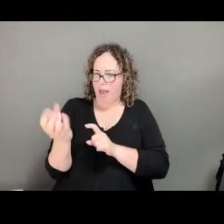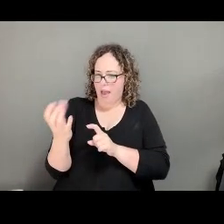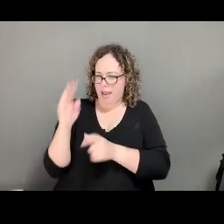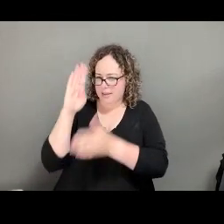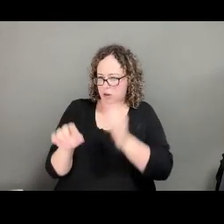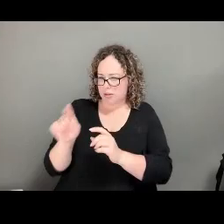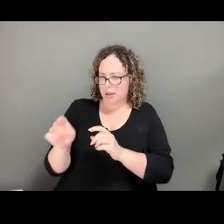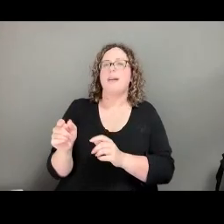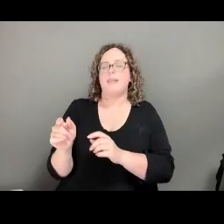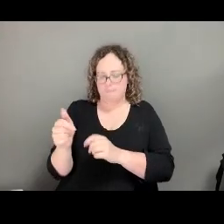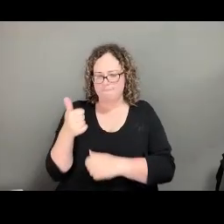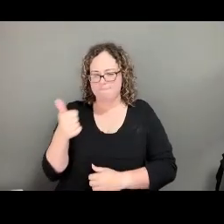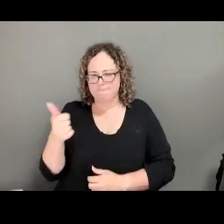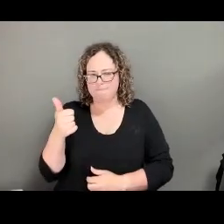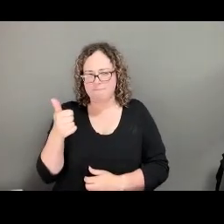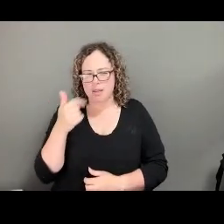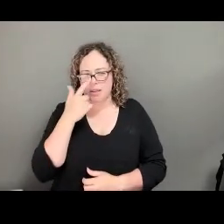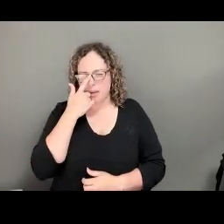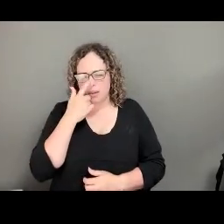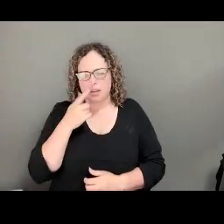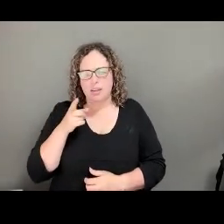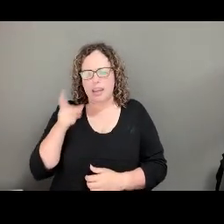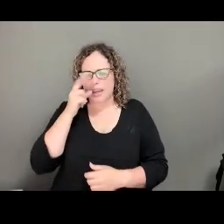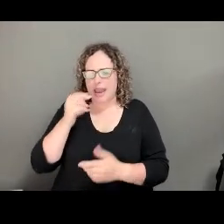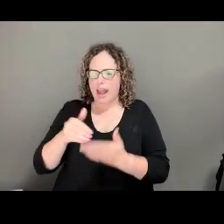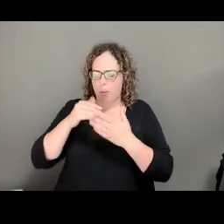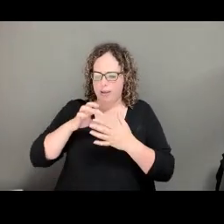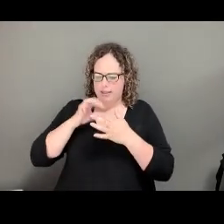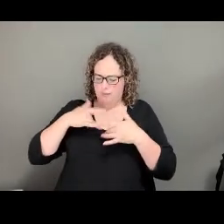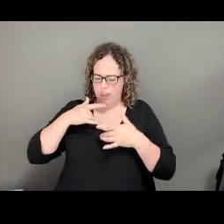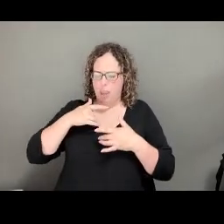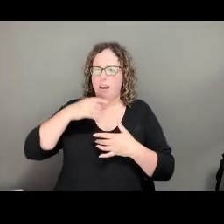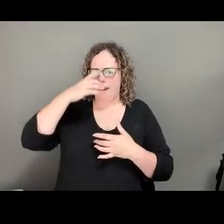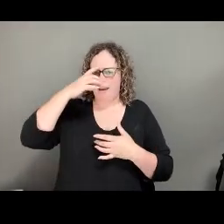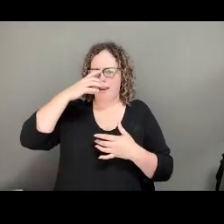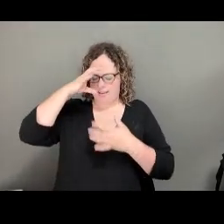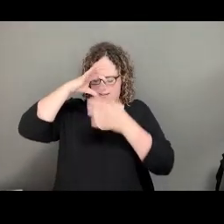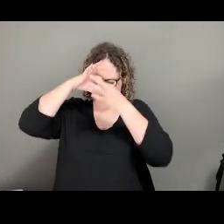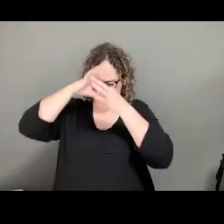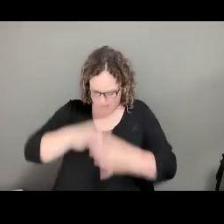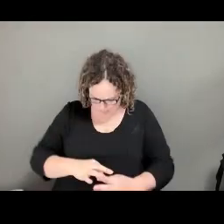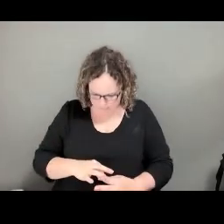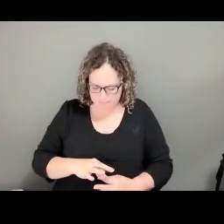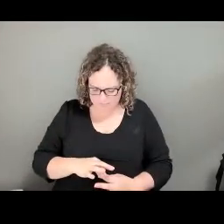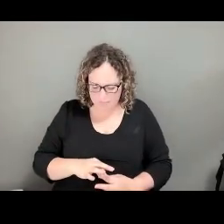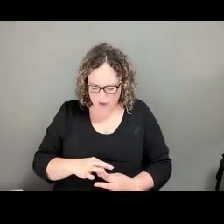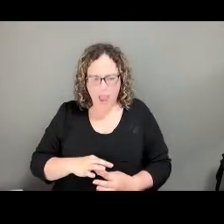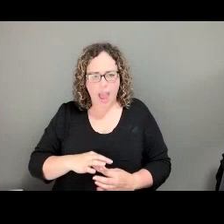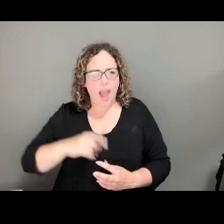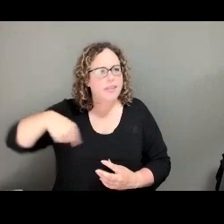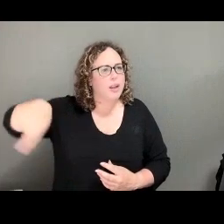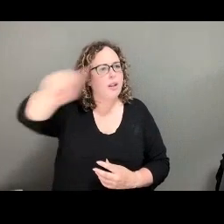And it helps us to feel more in tune with ourselves and the world around us. And I really encourage you to figure out if there are any sensory glimmers in your life.